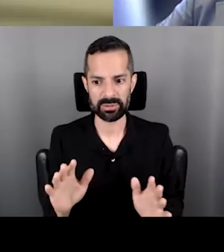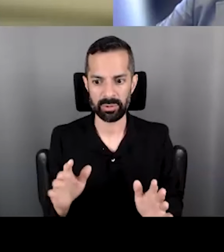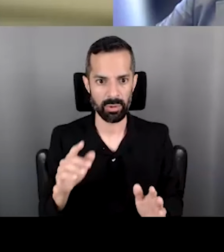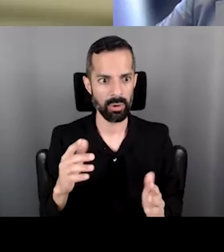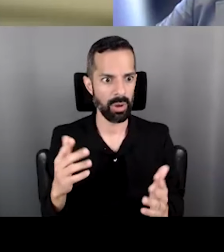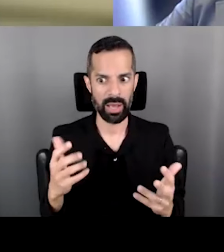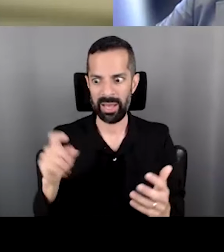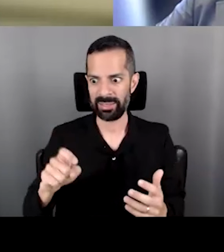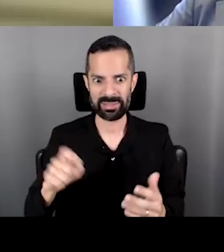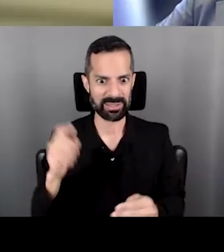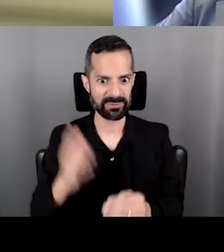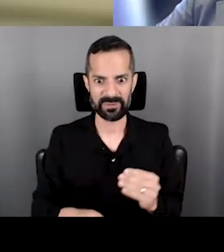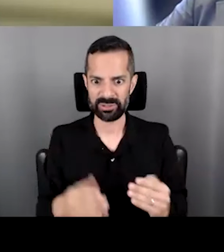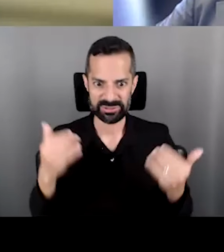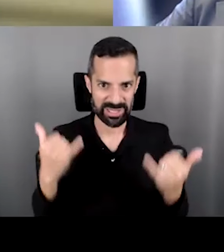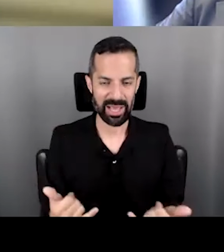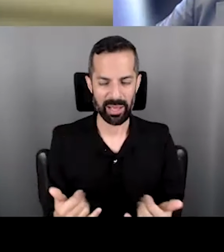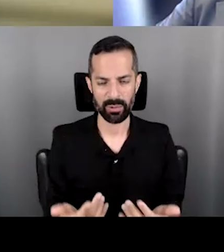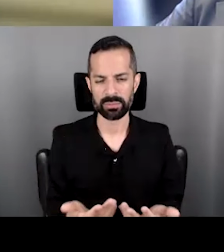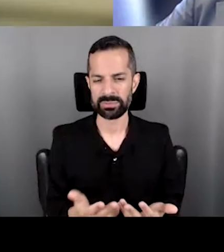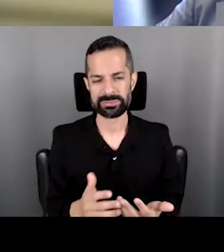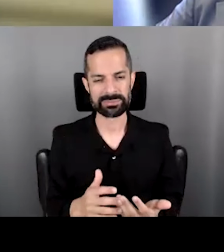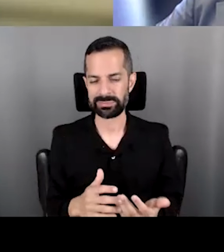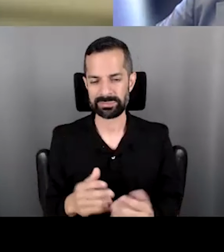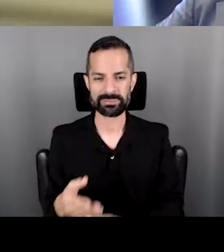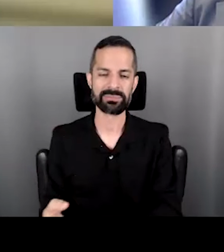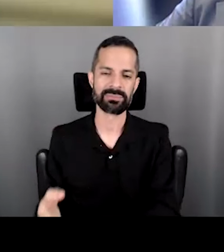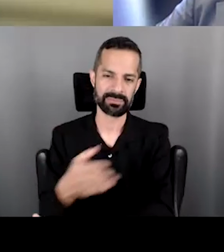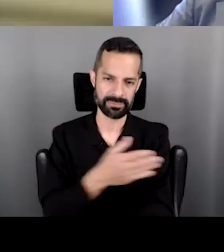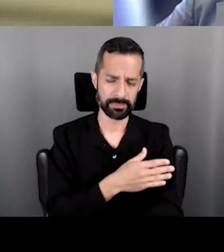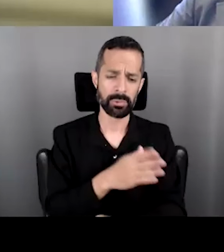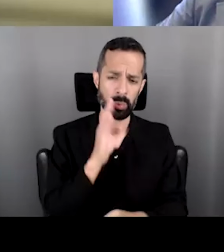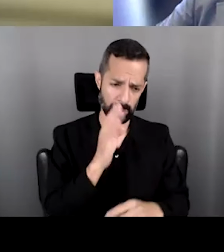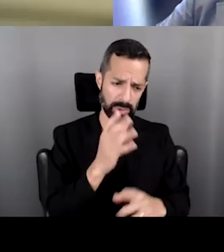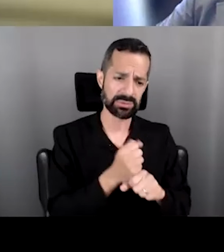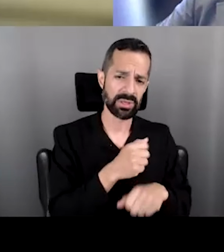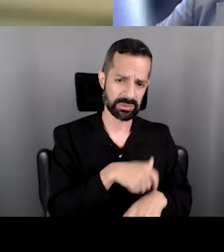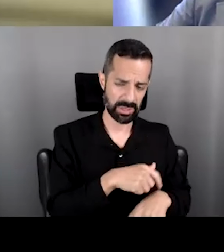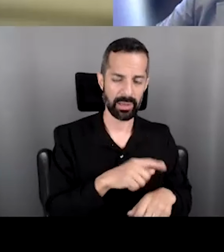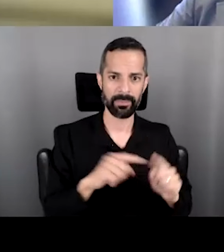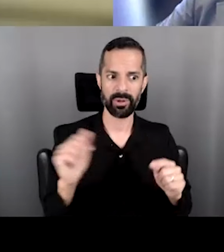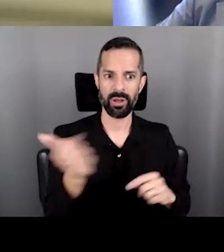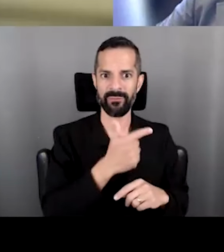Things, if we do it correctly, it'll take a while, but we'll all know the process and it'll be transparent.